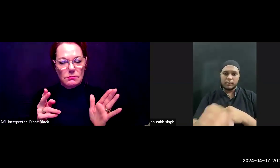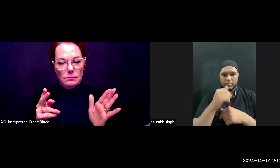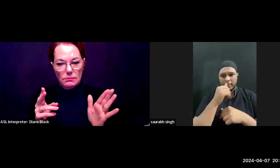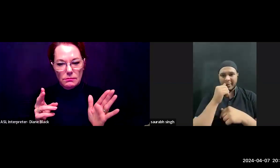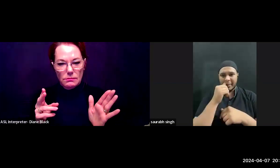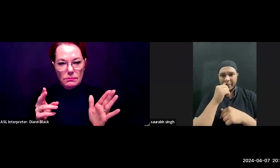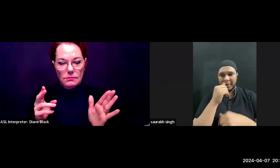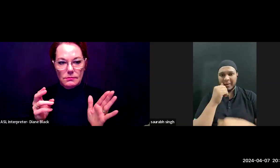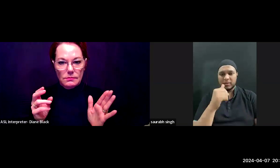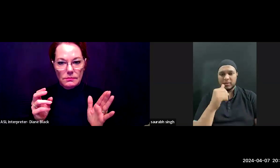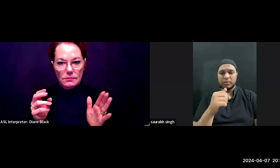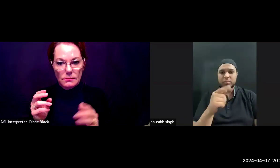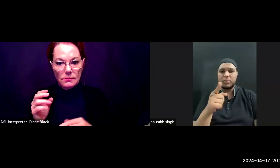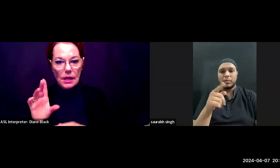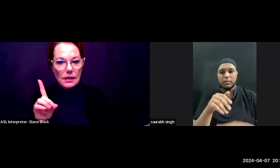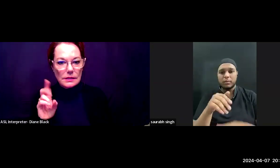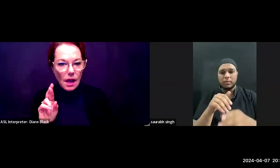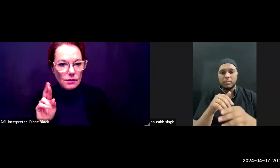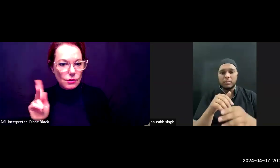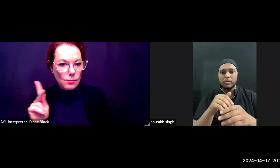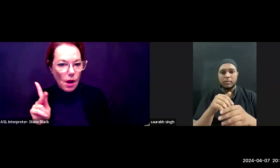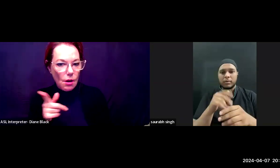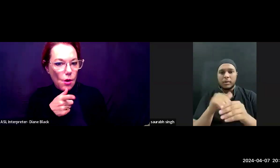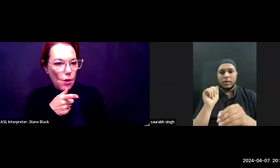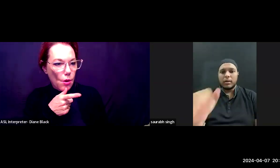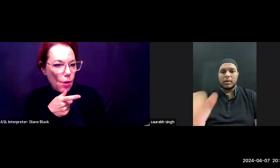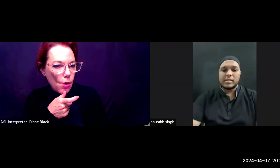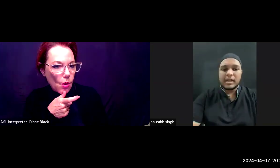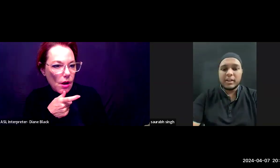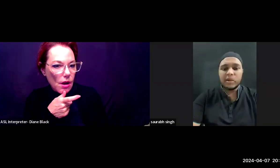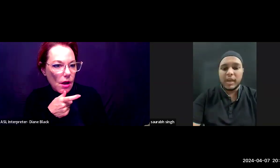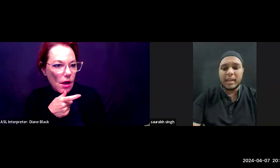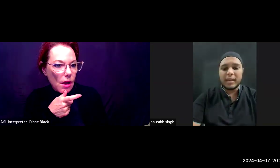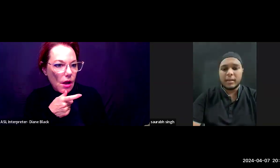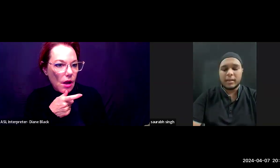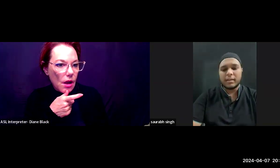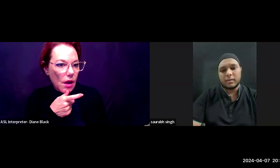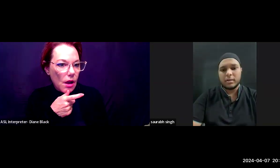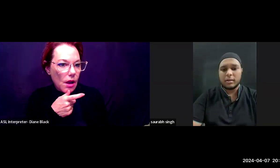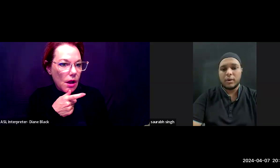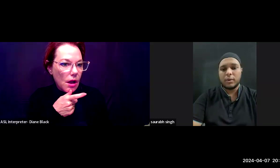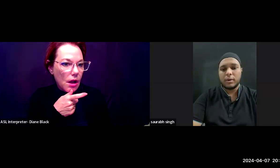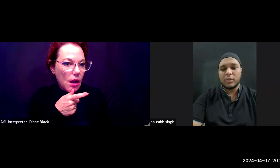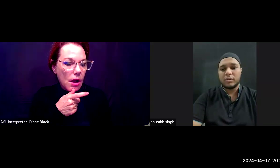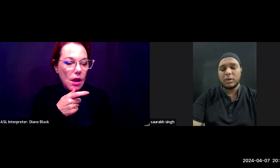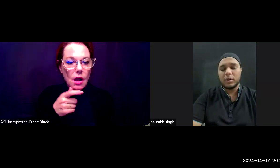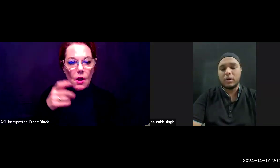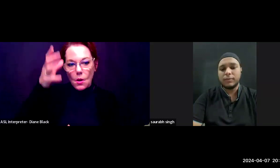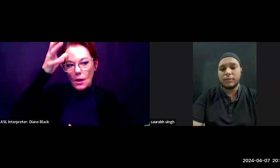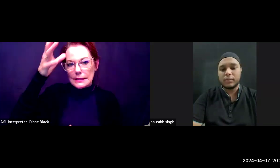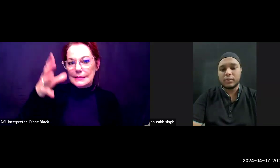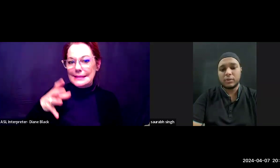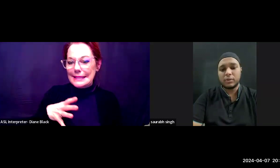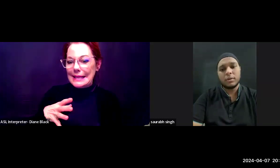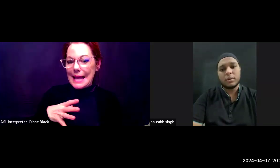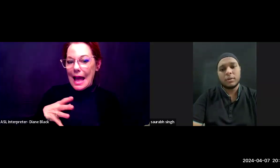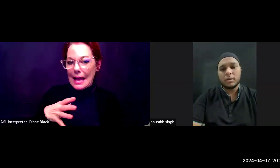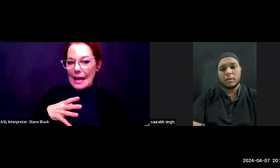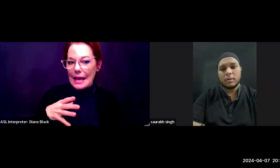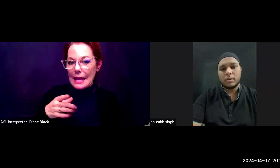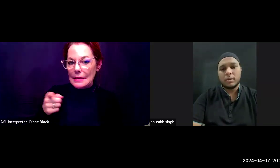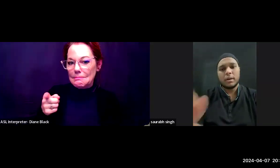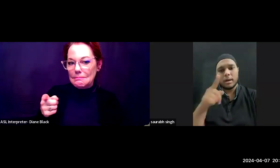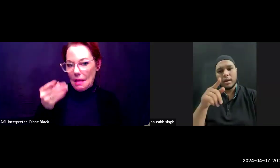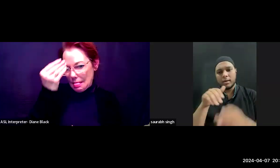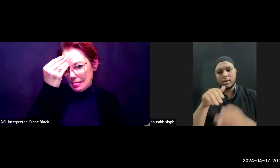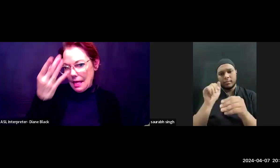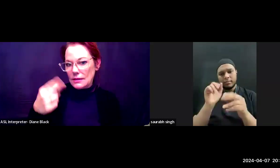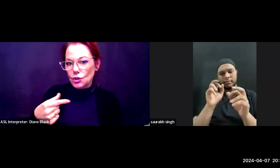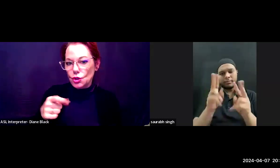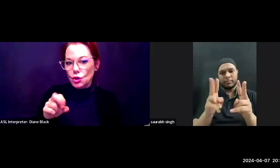this telling to whom? [Interpreter speaking] he is telling to Geri that now I'm going to log off so uh [Geri speaking] this is Geri.